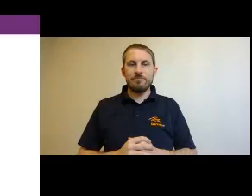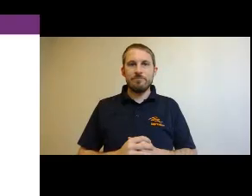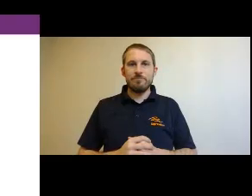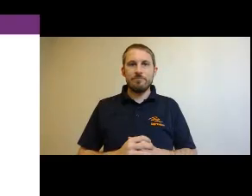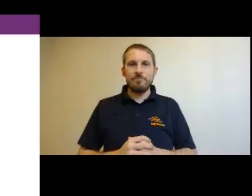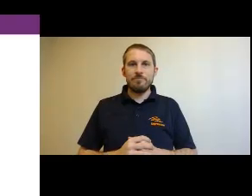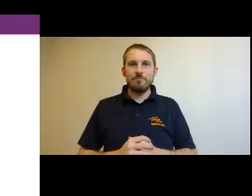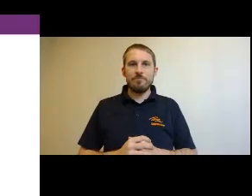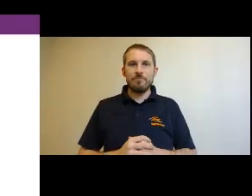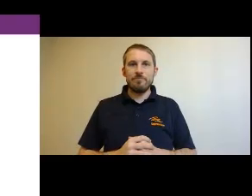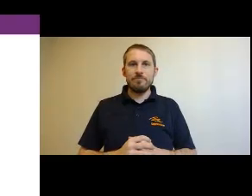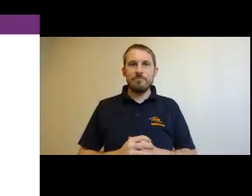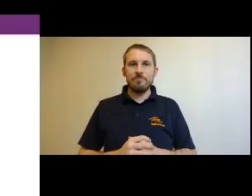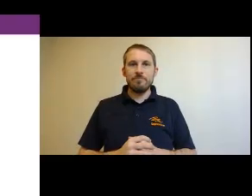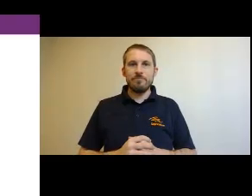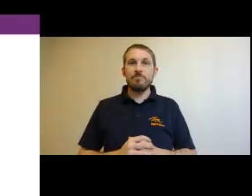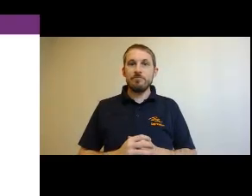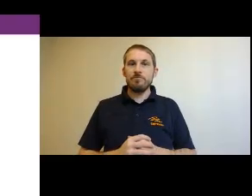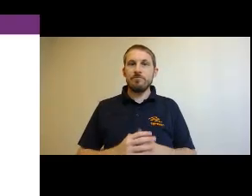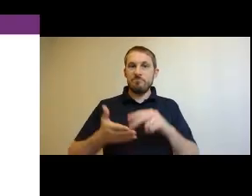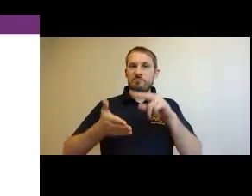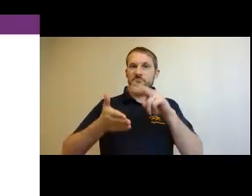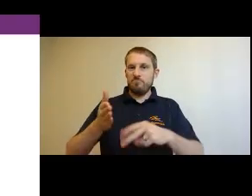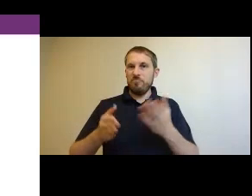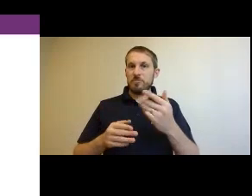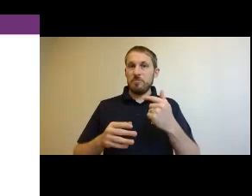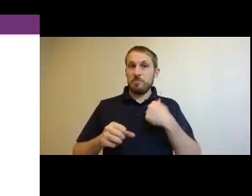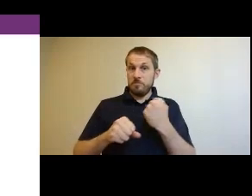Making connections is all about helping people link with